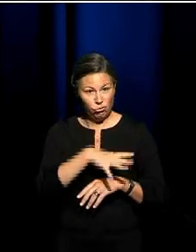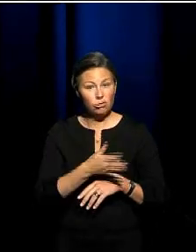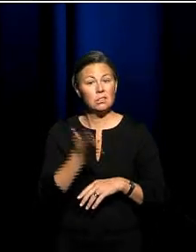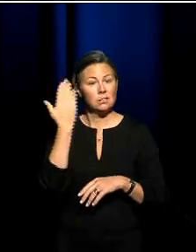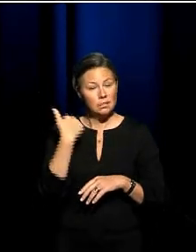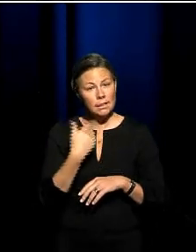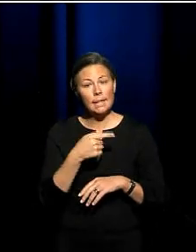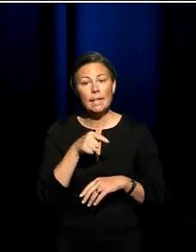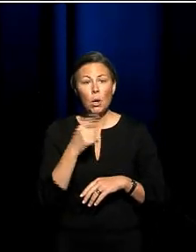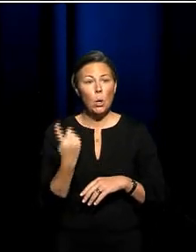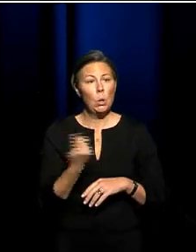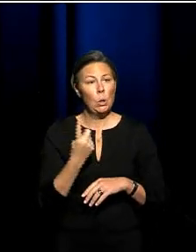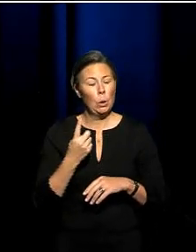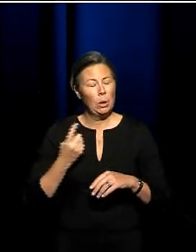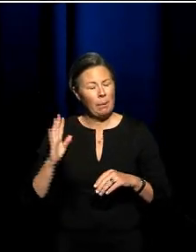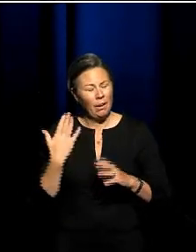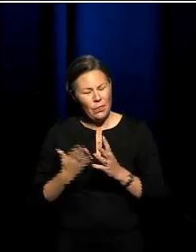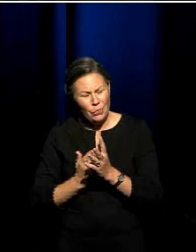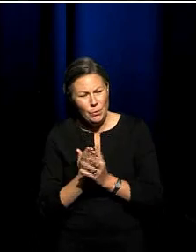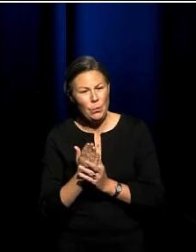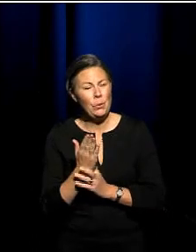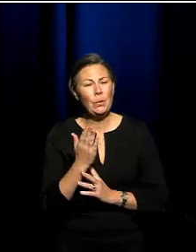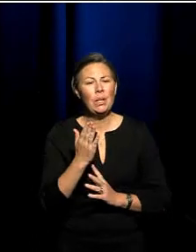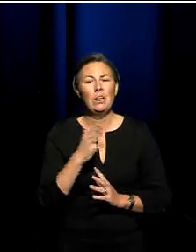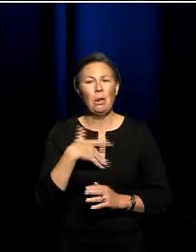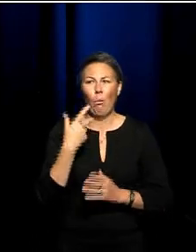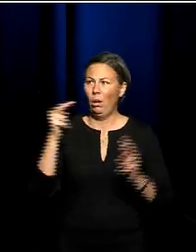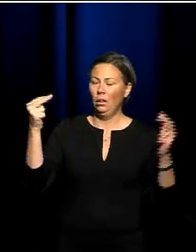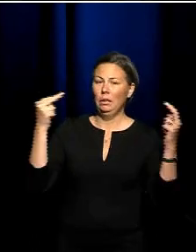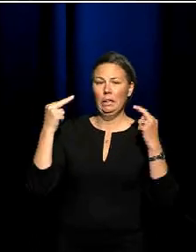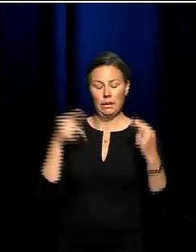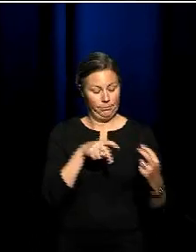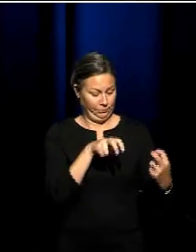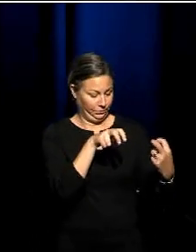stories in private session and that Commission heard over 8,000 stories in